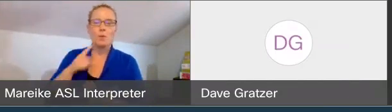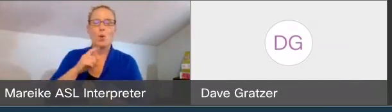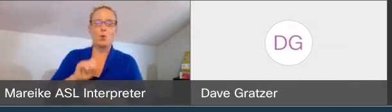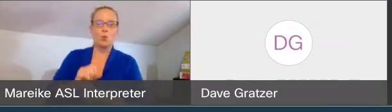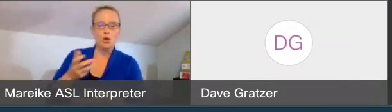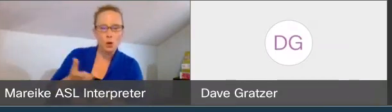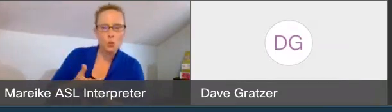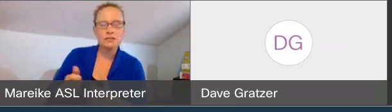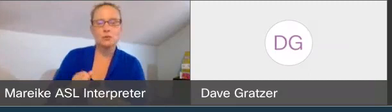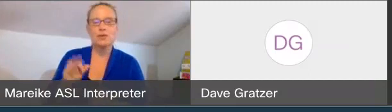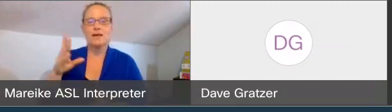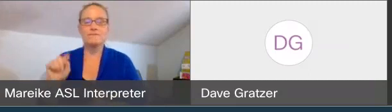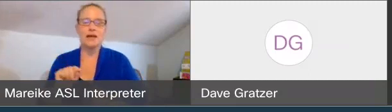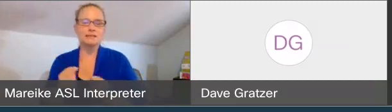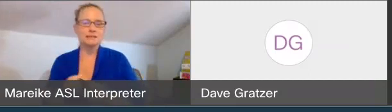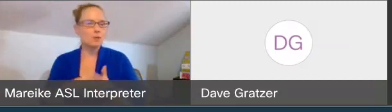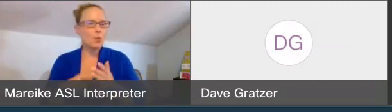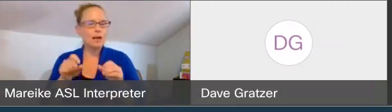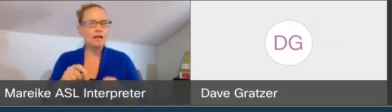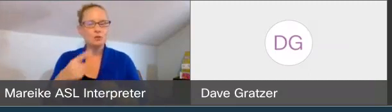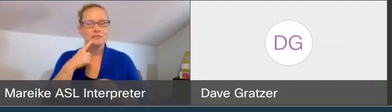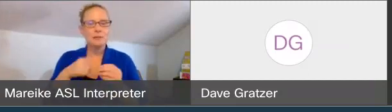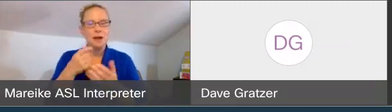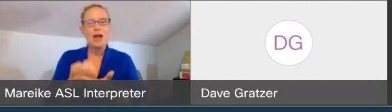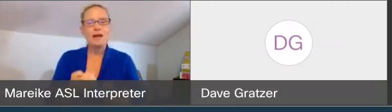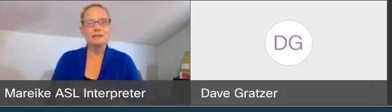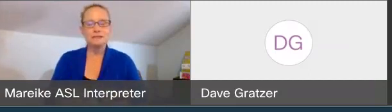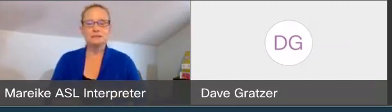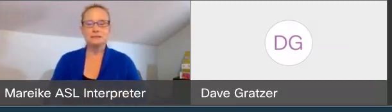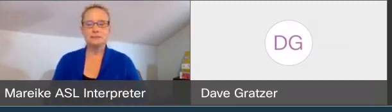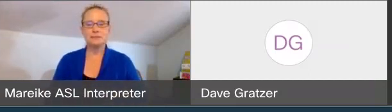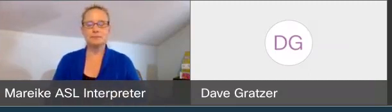speak to that Evidence-based? - Gary, I'll let you start.